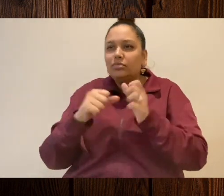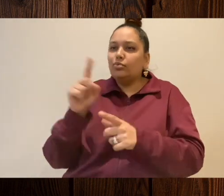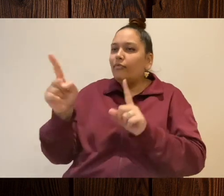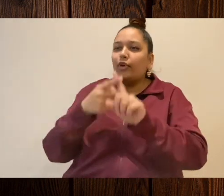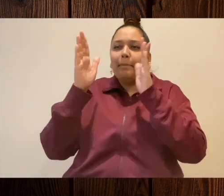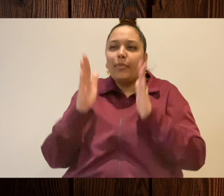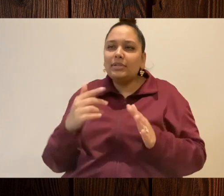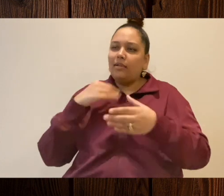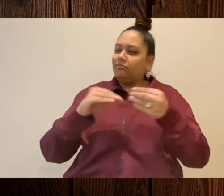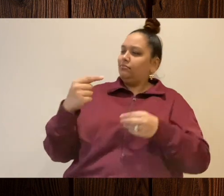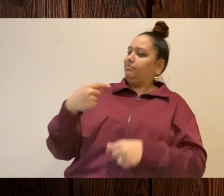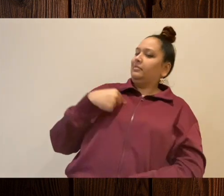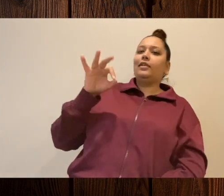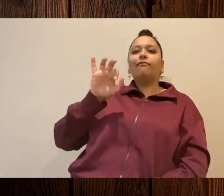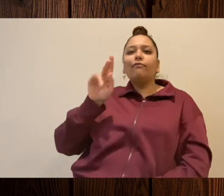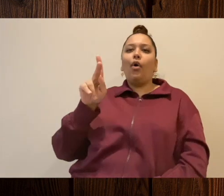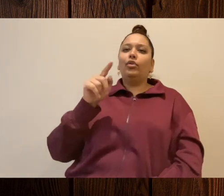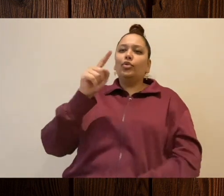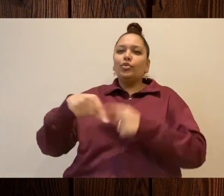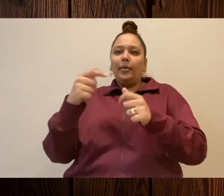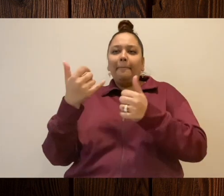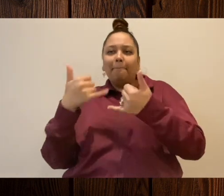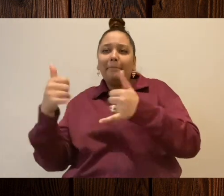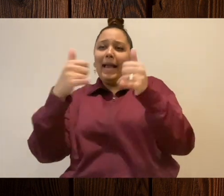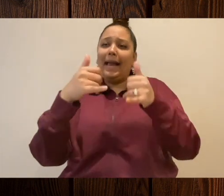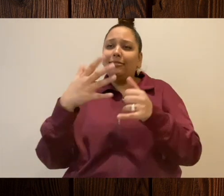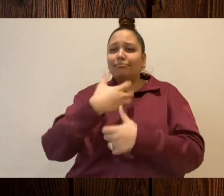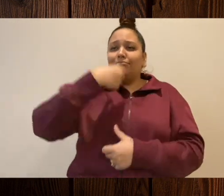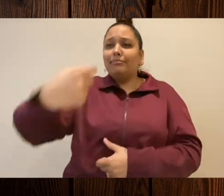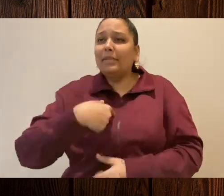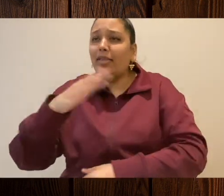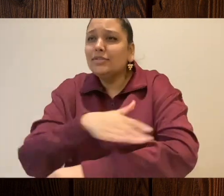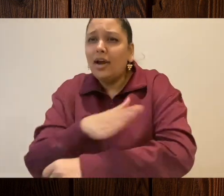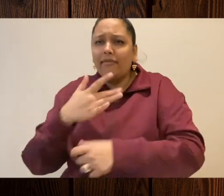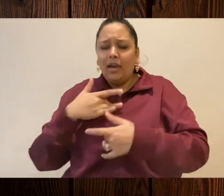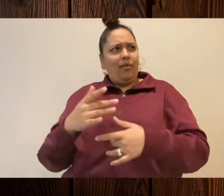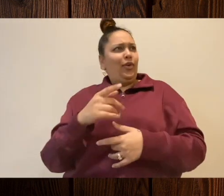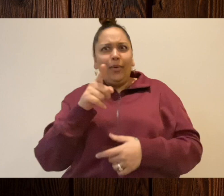finding folk through trying to give them what they want, but then actually being like: “you know, guitar is pretty fun”